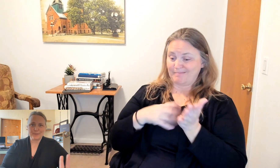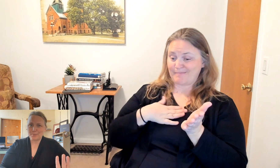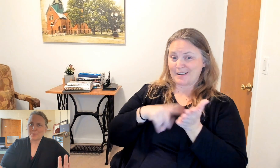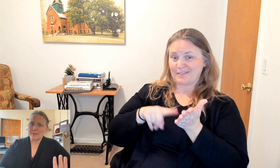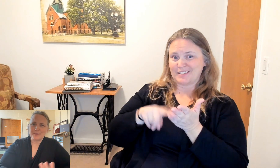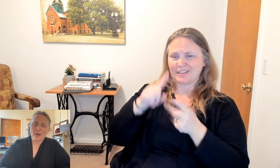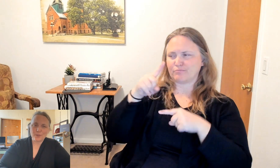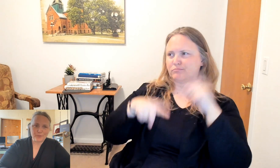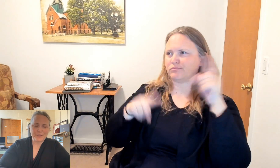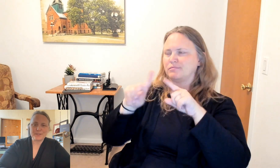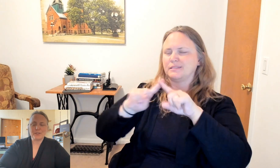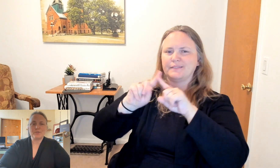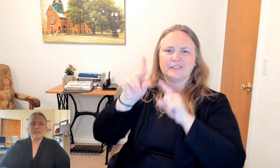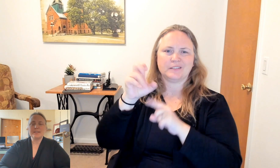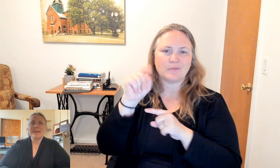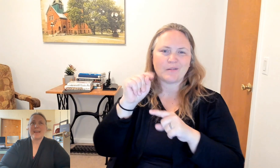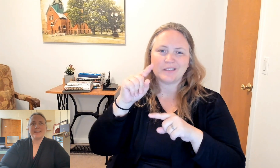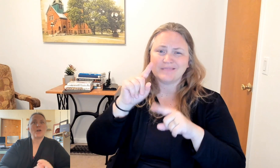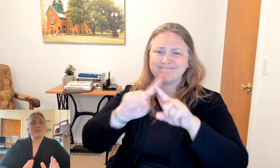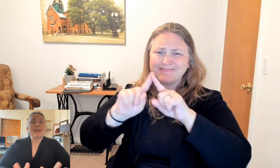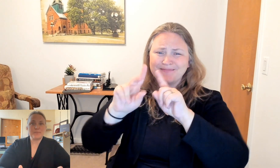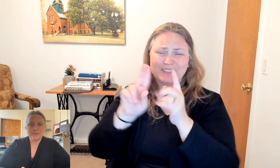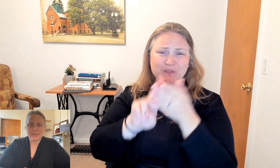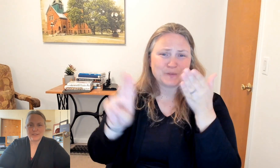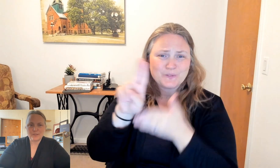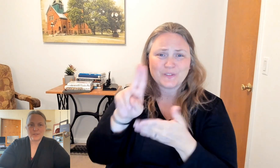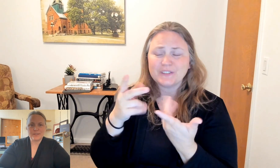of departments, all over institutions and in all types of institutions.